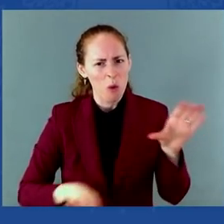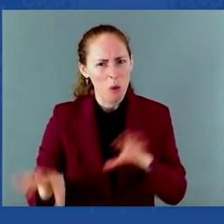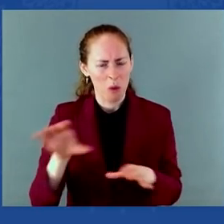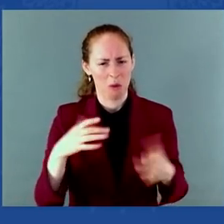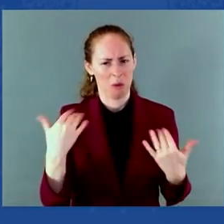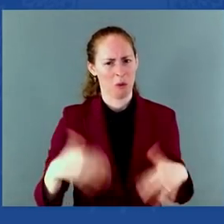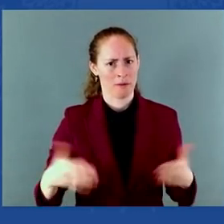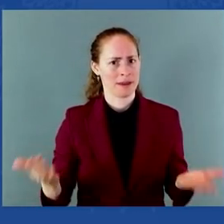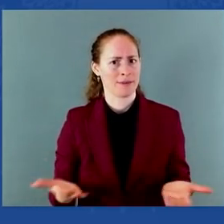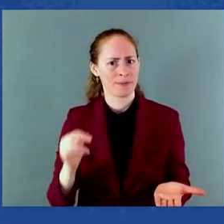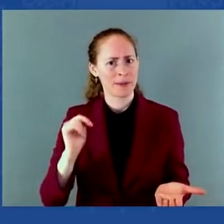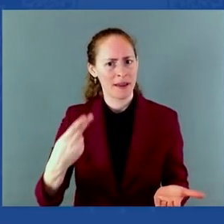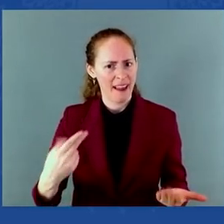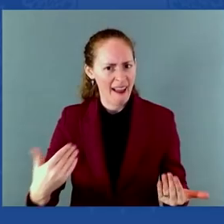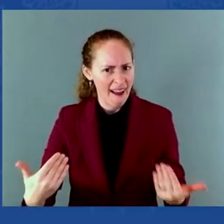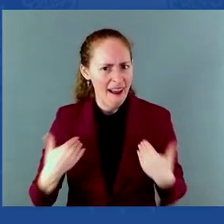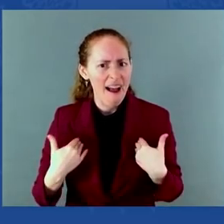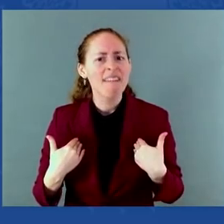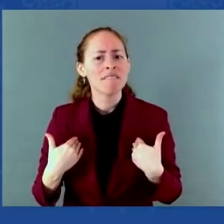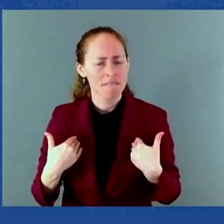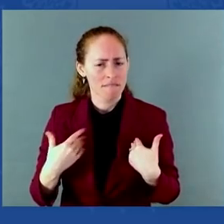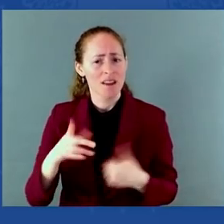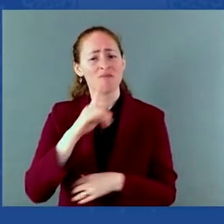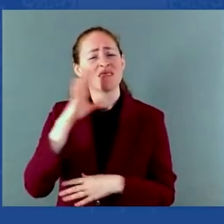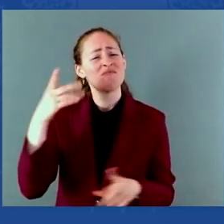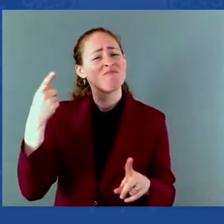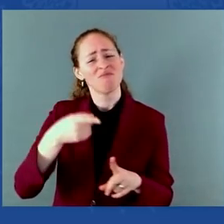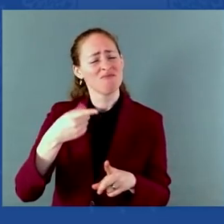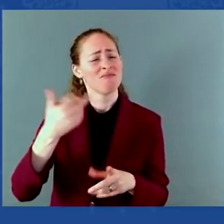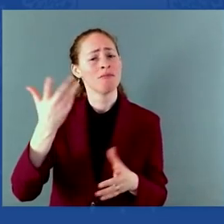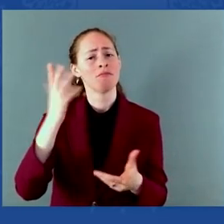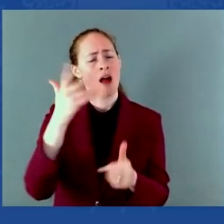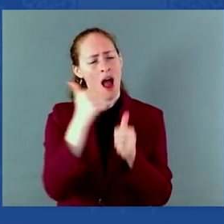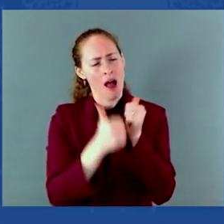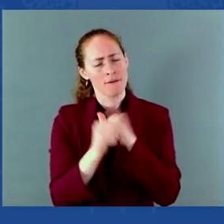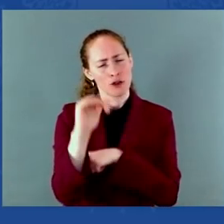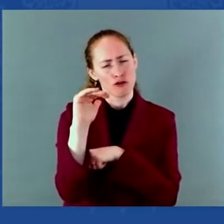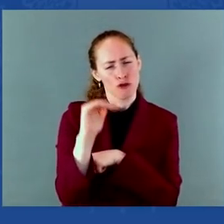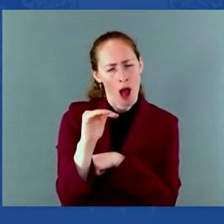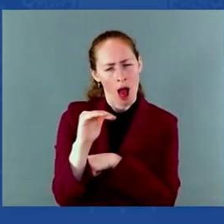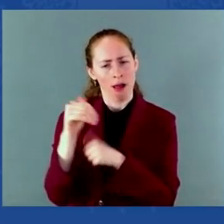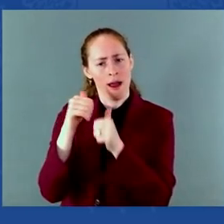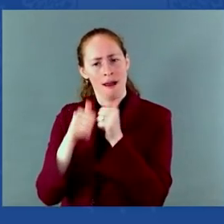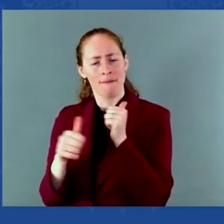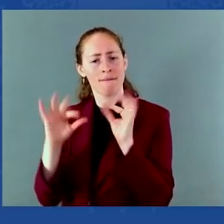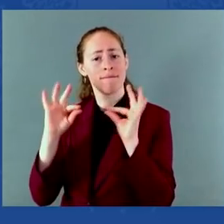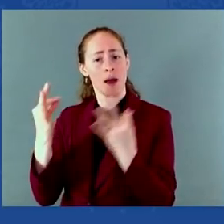should be able to turn on the faucet and drink clean water, which will also create thousands of good-paying jobs